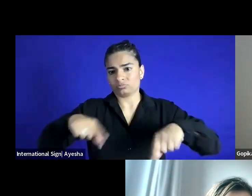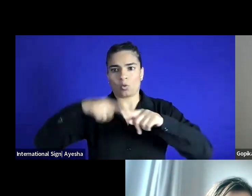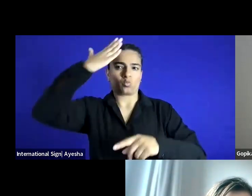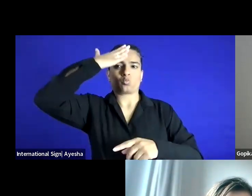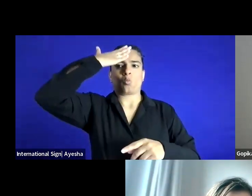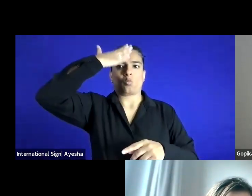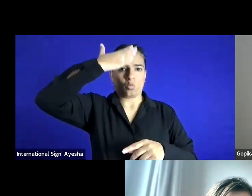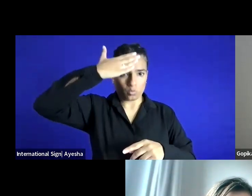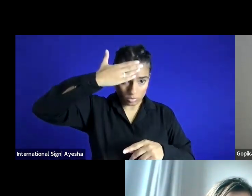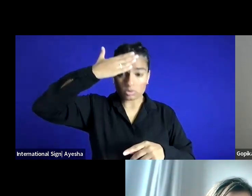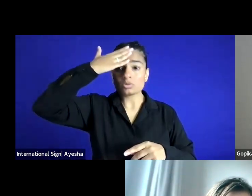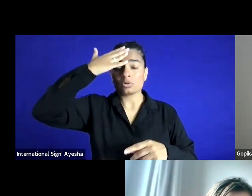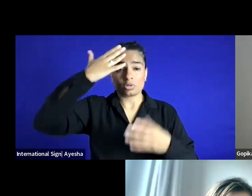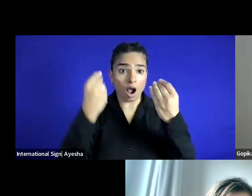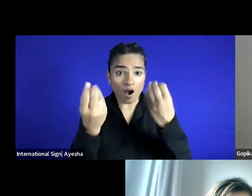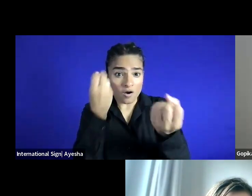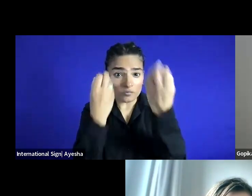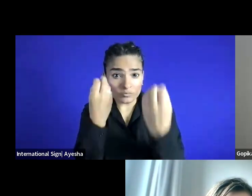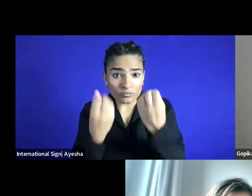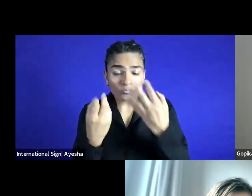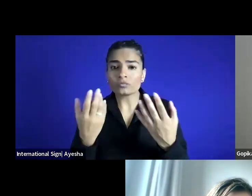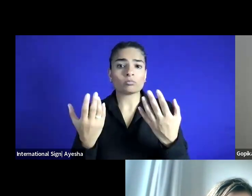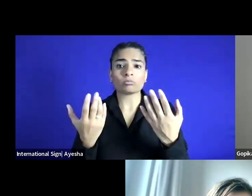if any of you also want to unmute and come on,